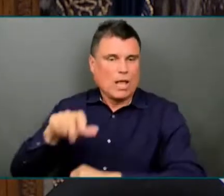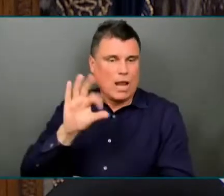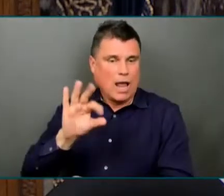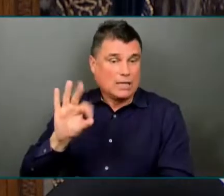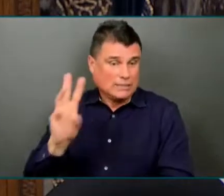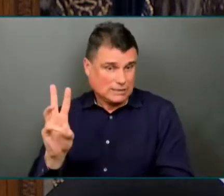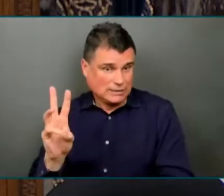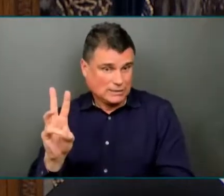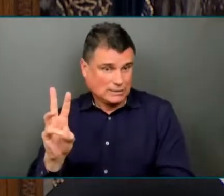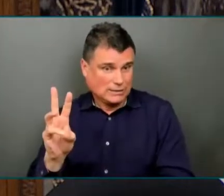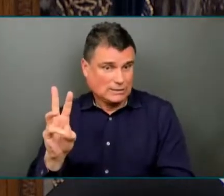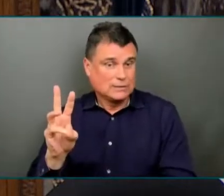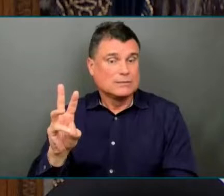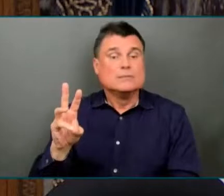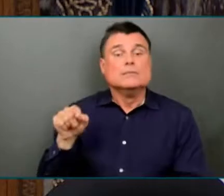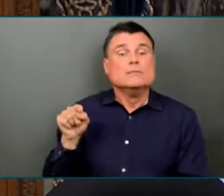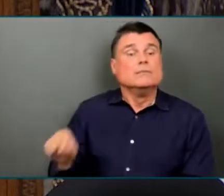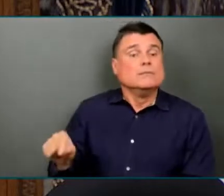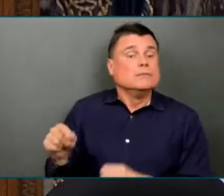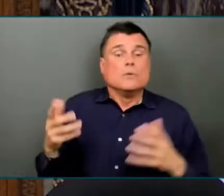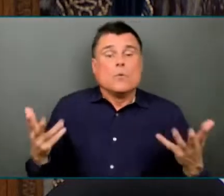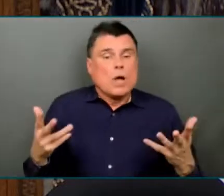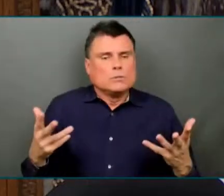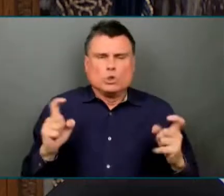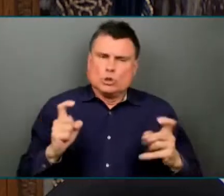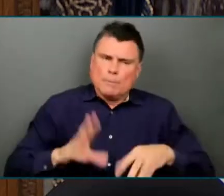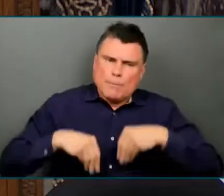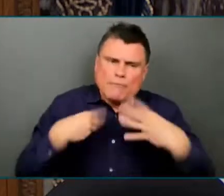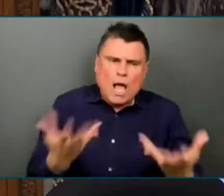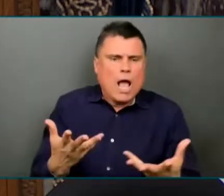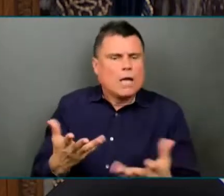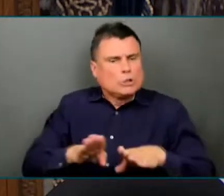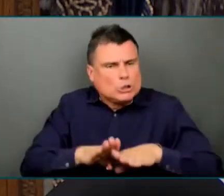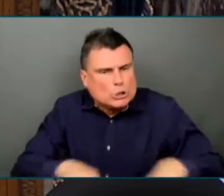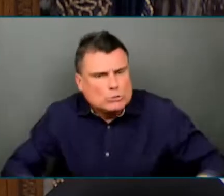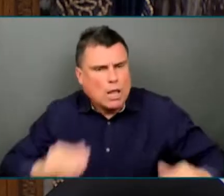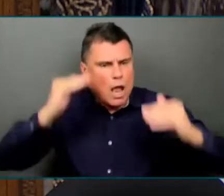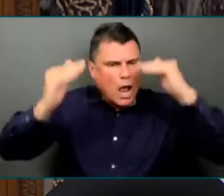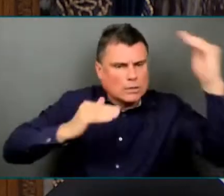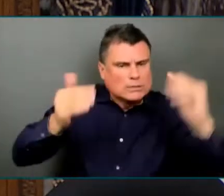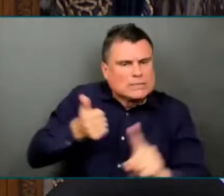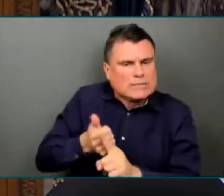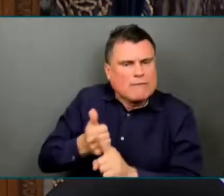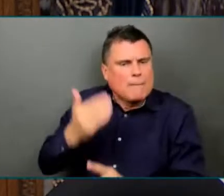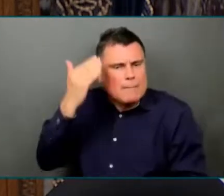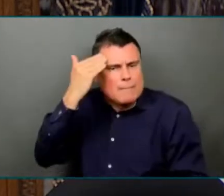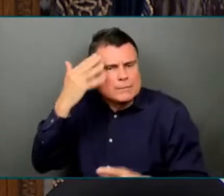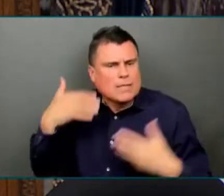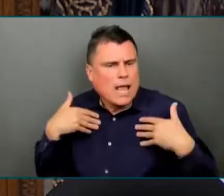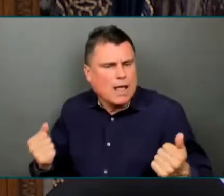disabilities and mental illness. But we know the legacy of the institution, one that was riddled